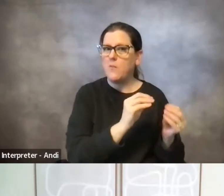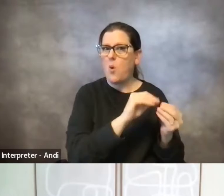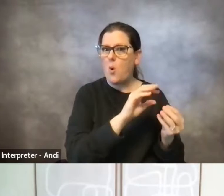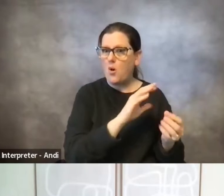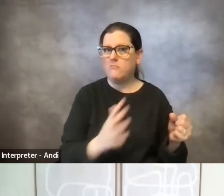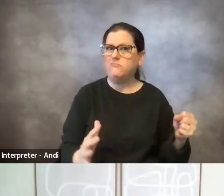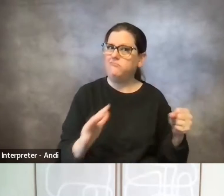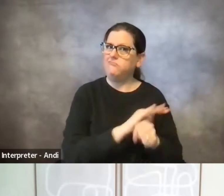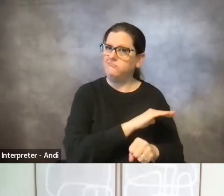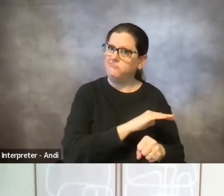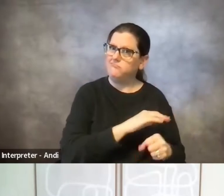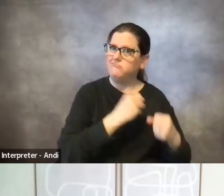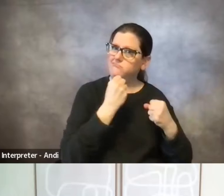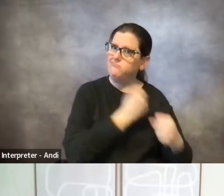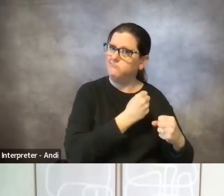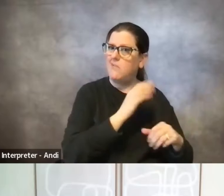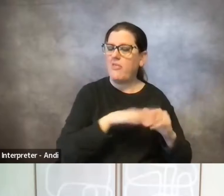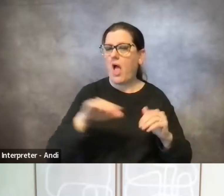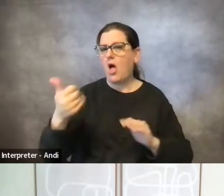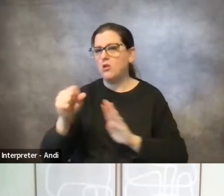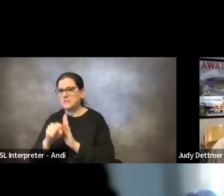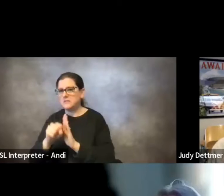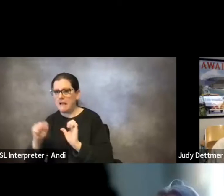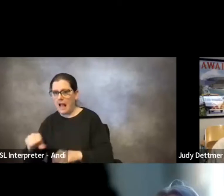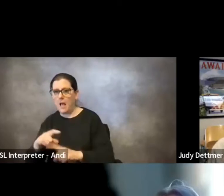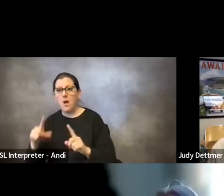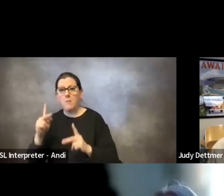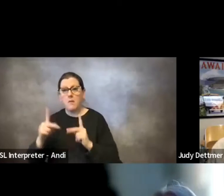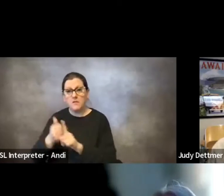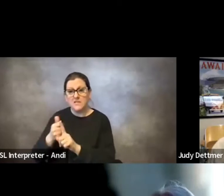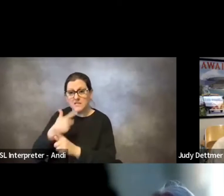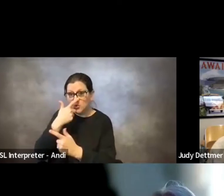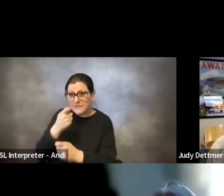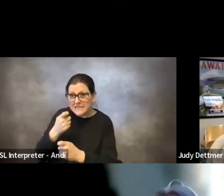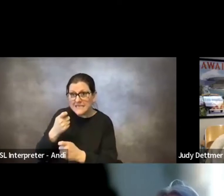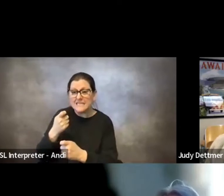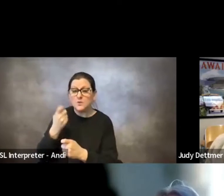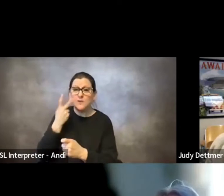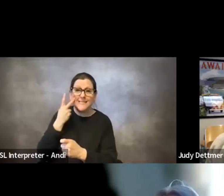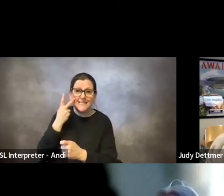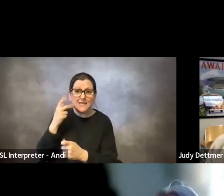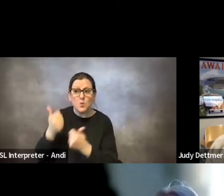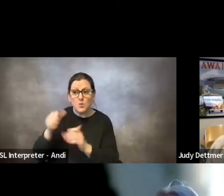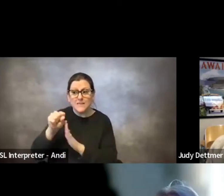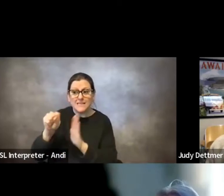pull off. But if people are interested in exploring what states have these week, just